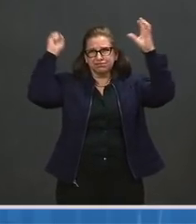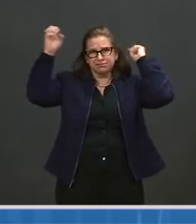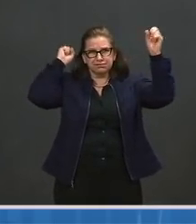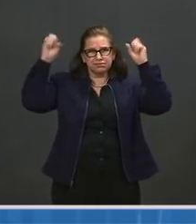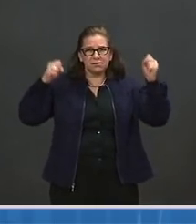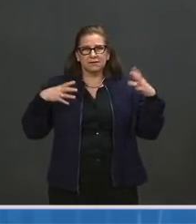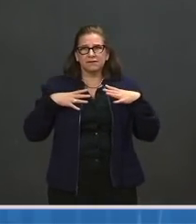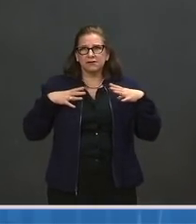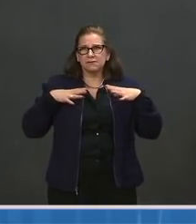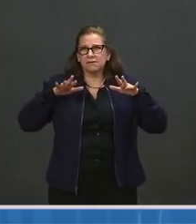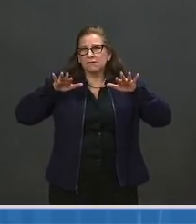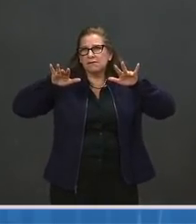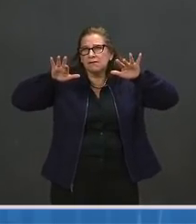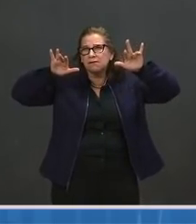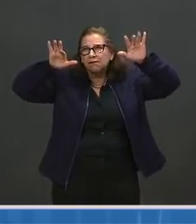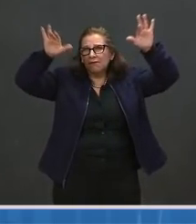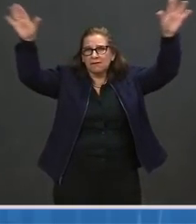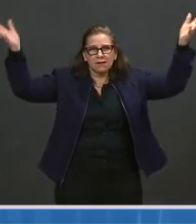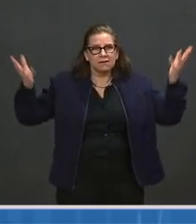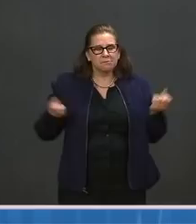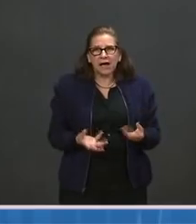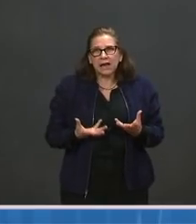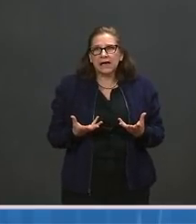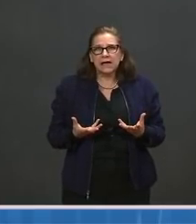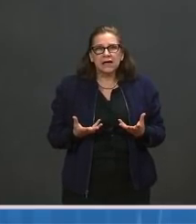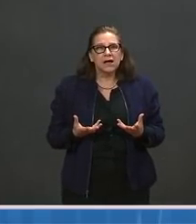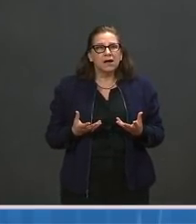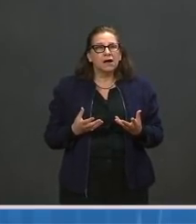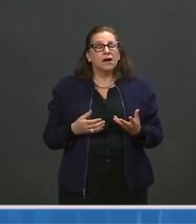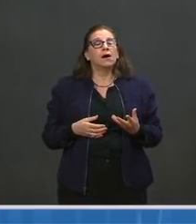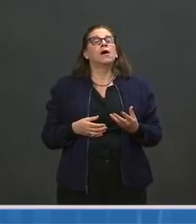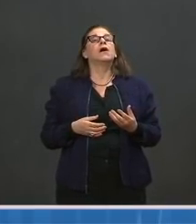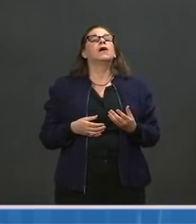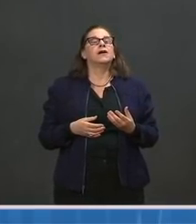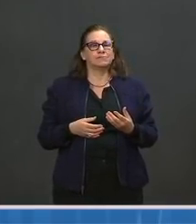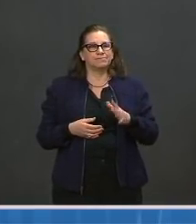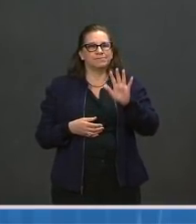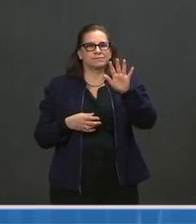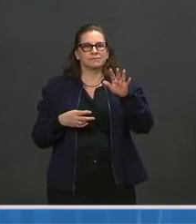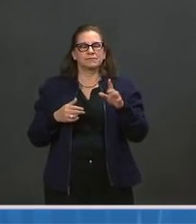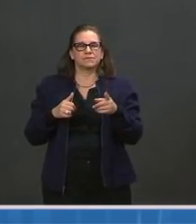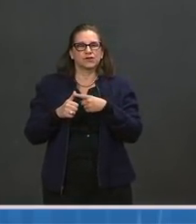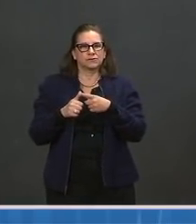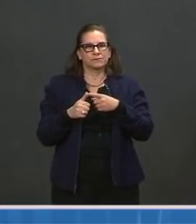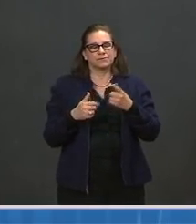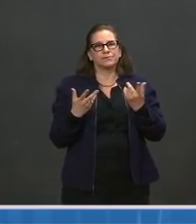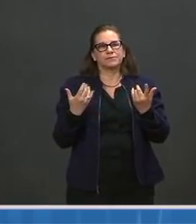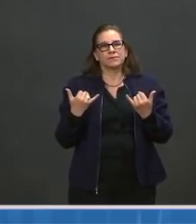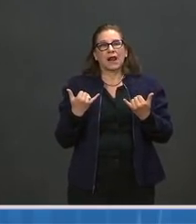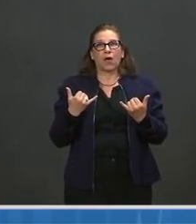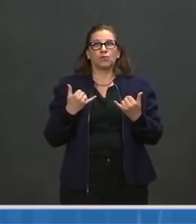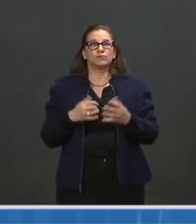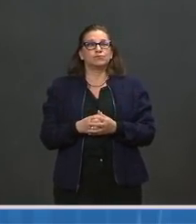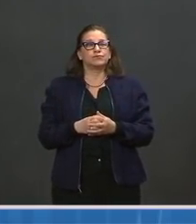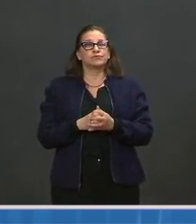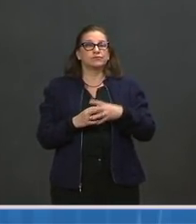is to start with the actual ground-truth facts. It's the reason we do these briefings in the first place. So, Dr. Fauci, do you want to reiterate the points your --